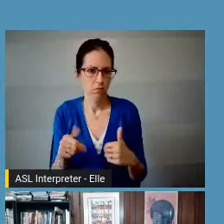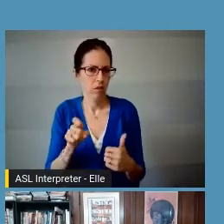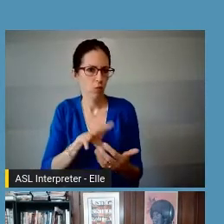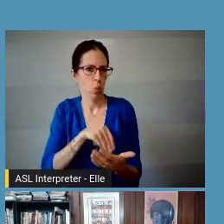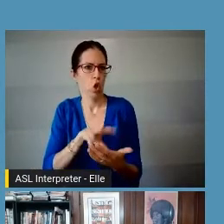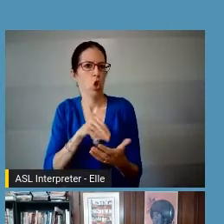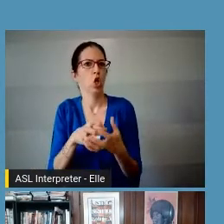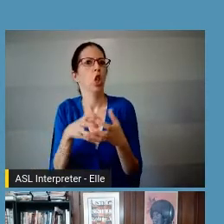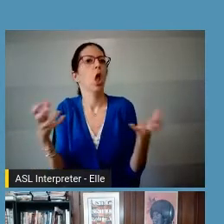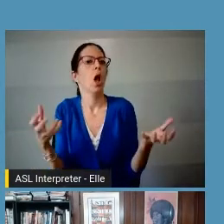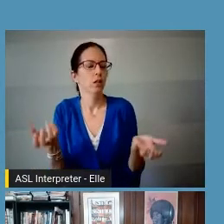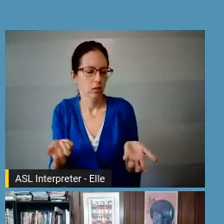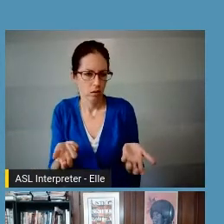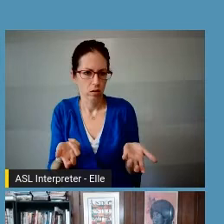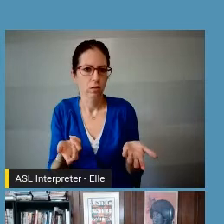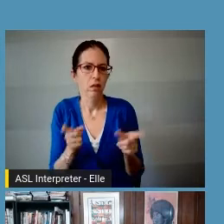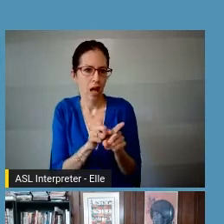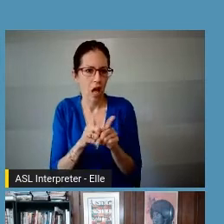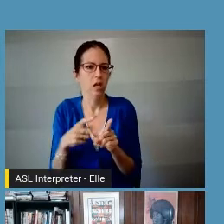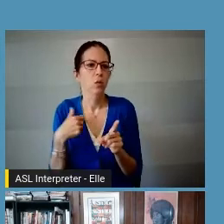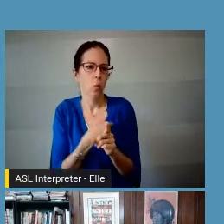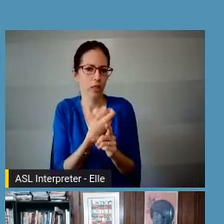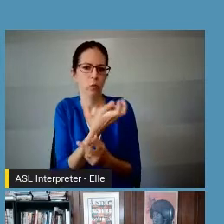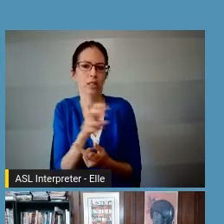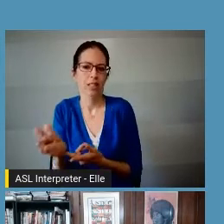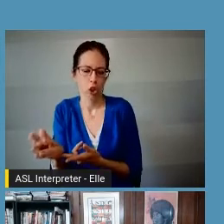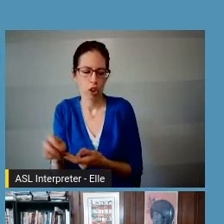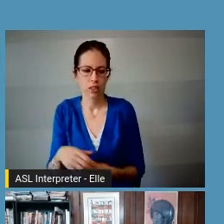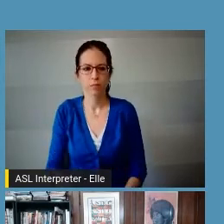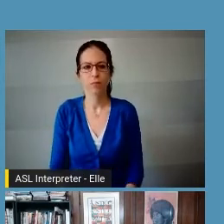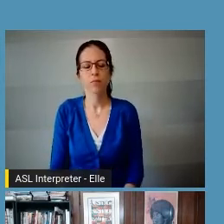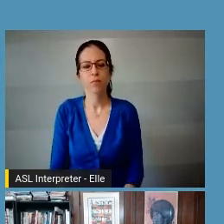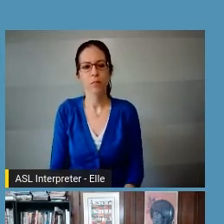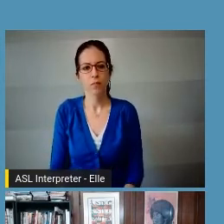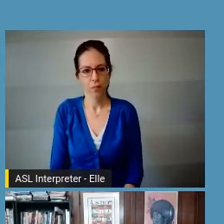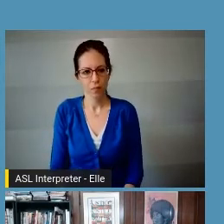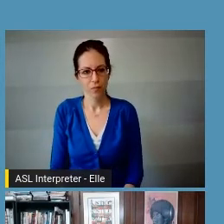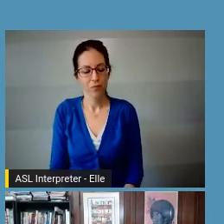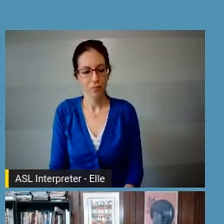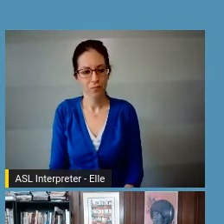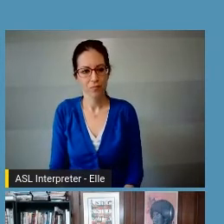Some of them they have to go through the Q&A but some things that we learned about how